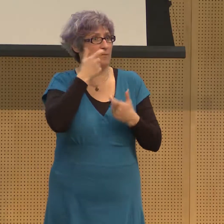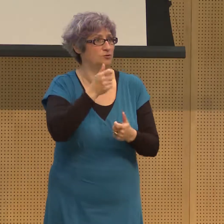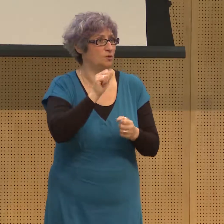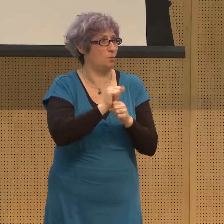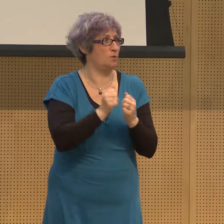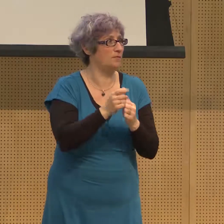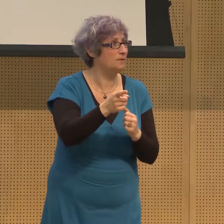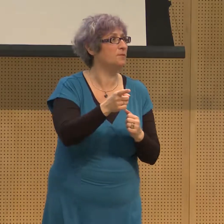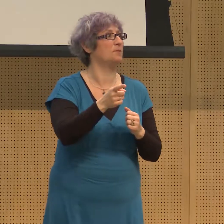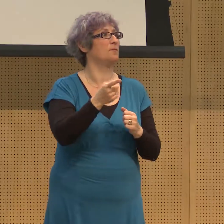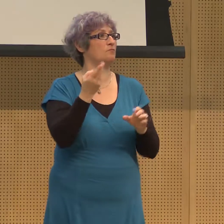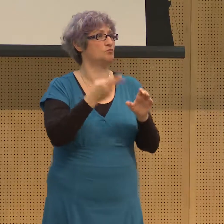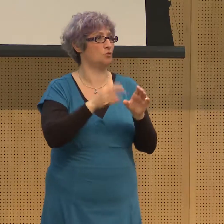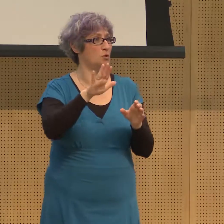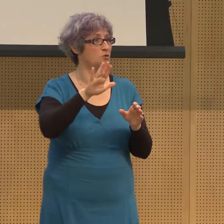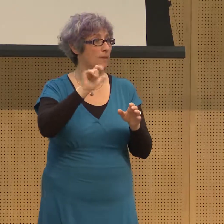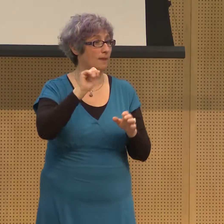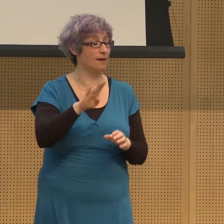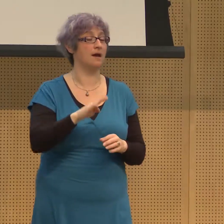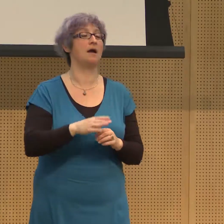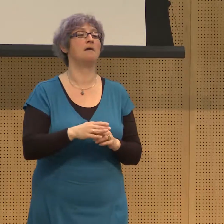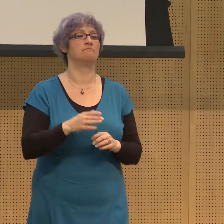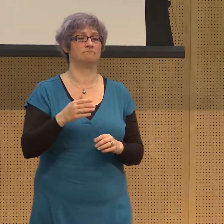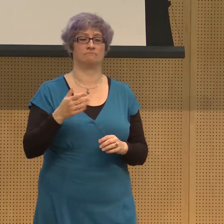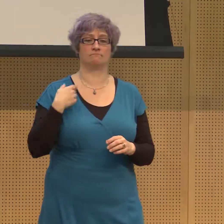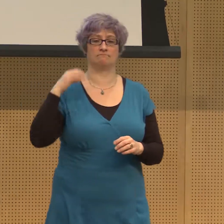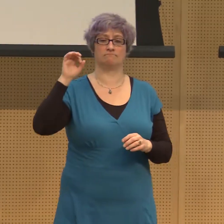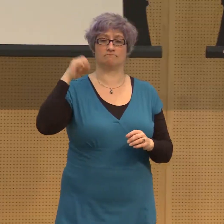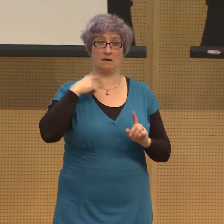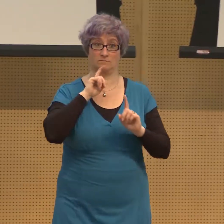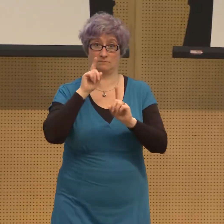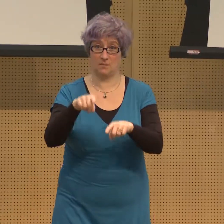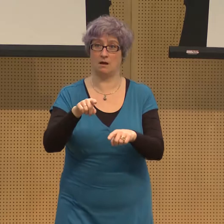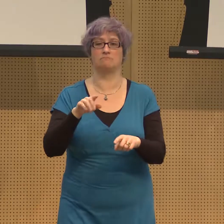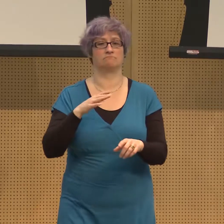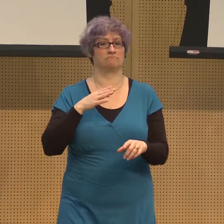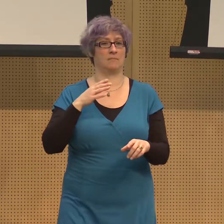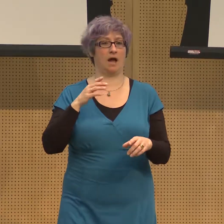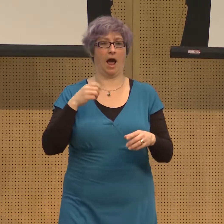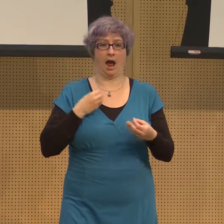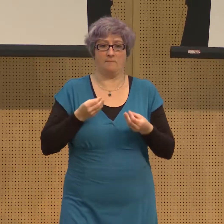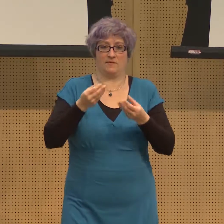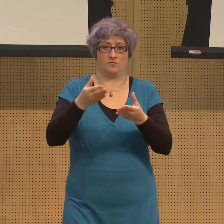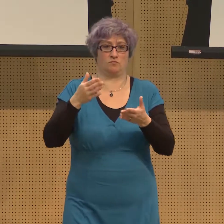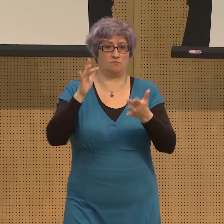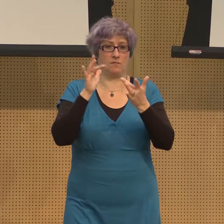Now when students e-mail me saying they're interested in working with me or joining my lab,